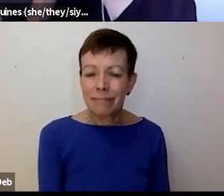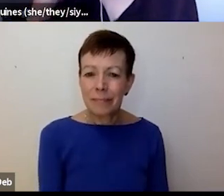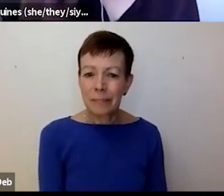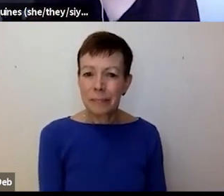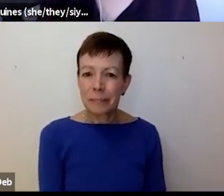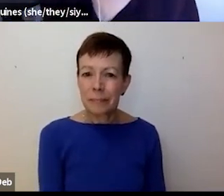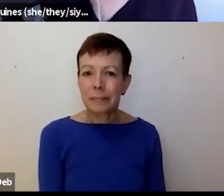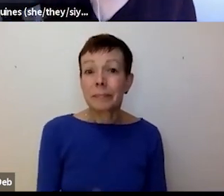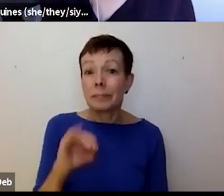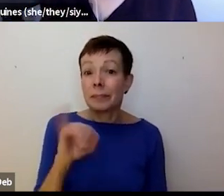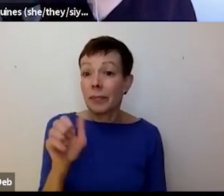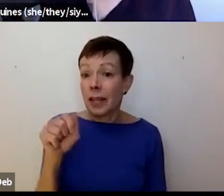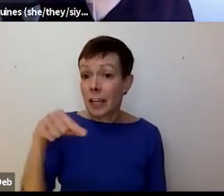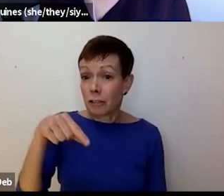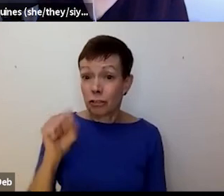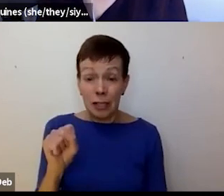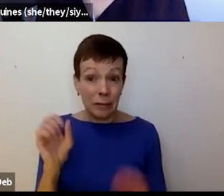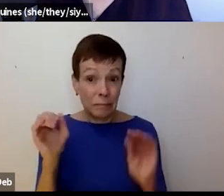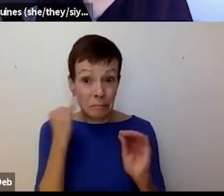jaqs speaking if there isn't a question right now. I just wanted to add to